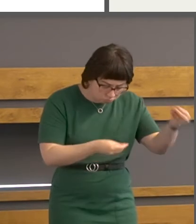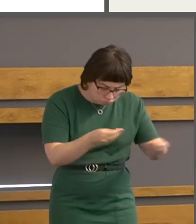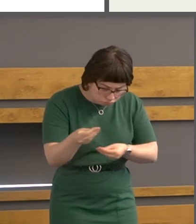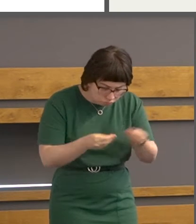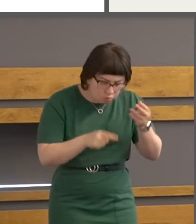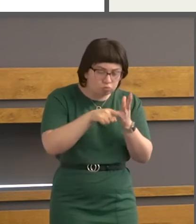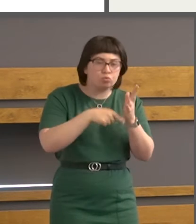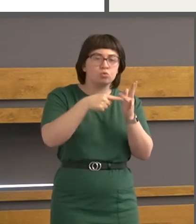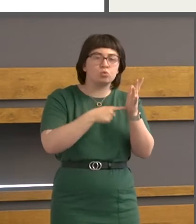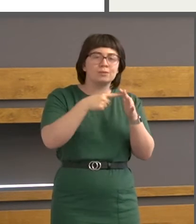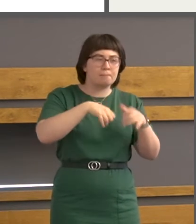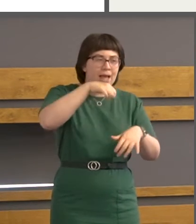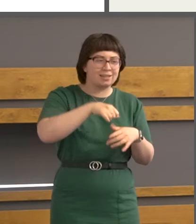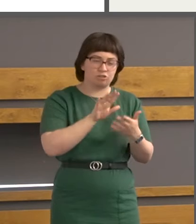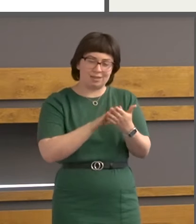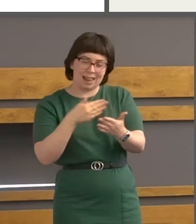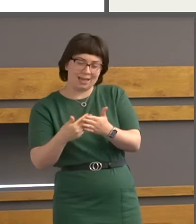and then I've translated that into a photolithograph.